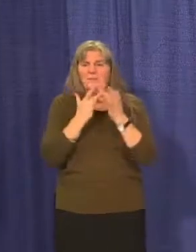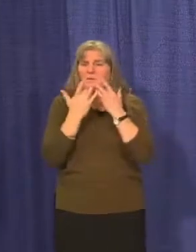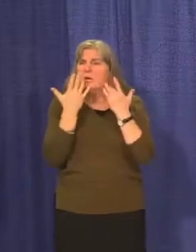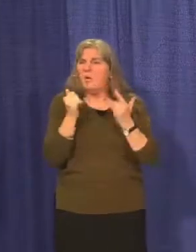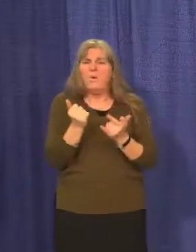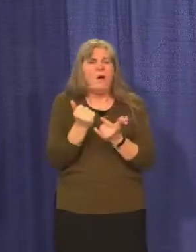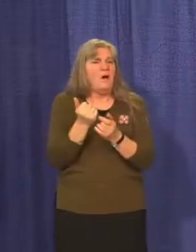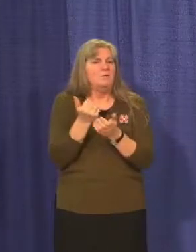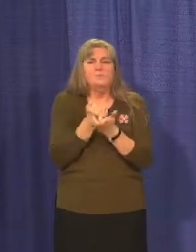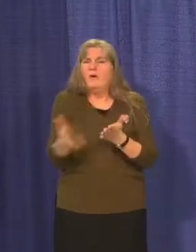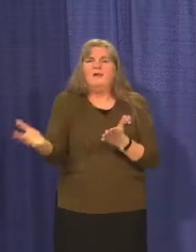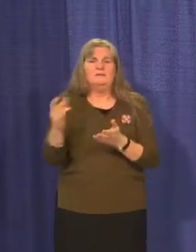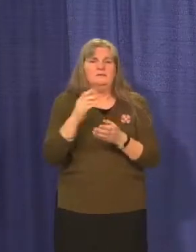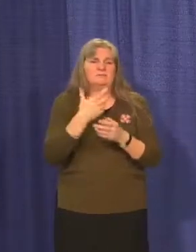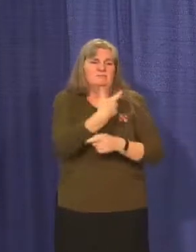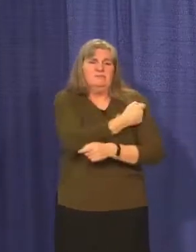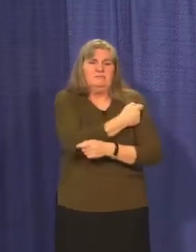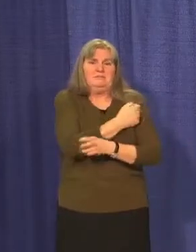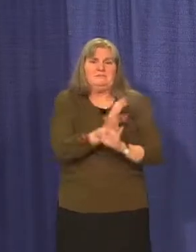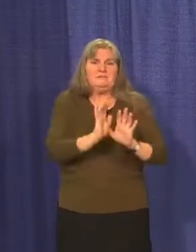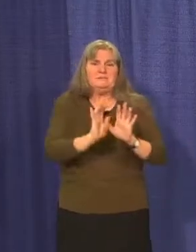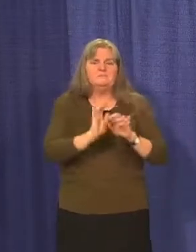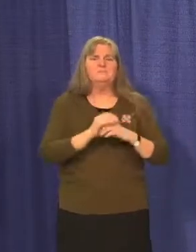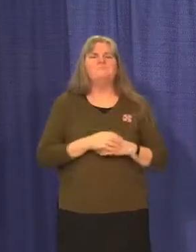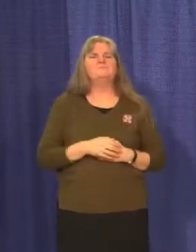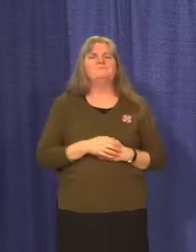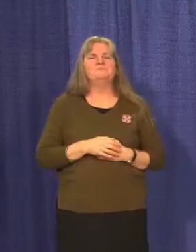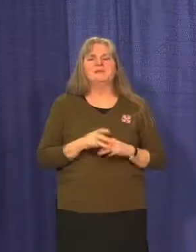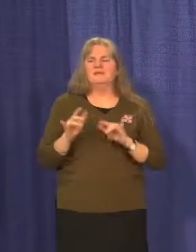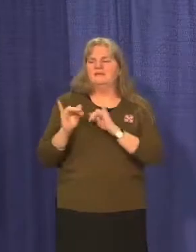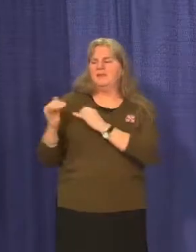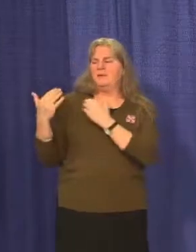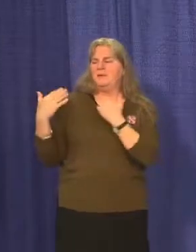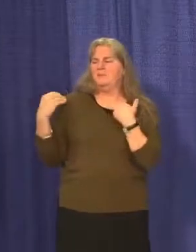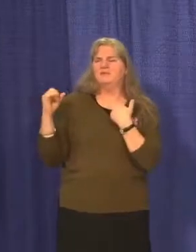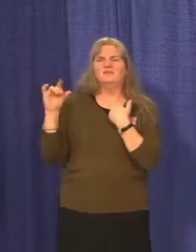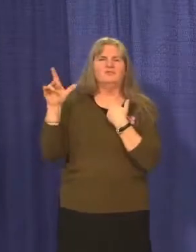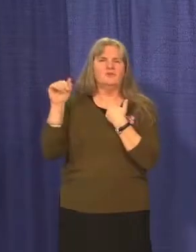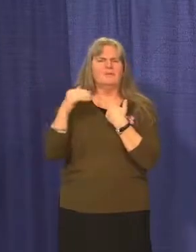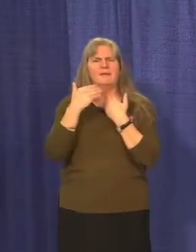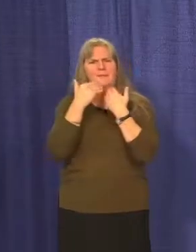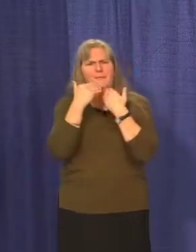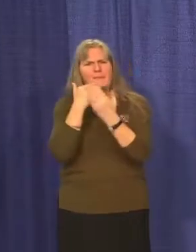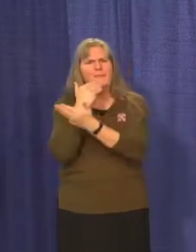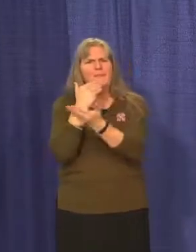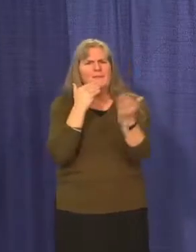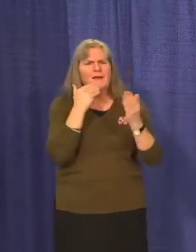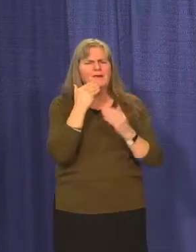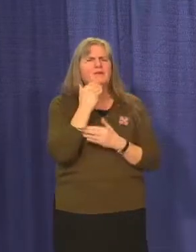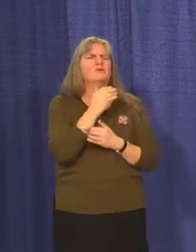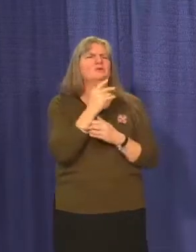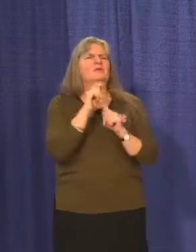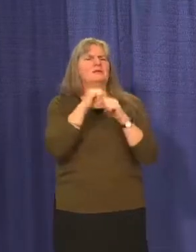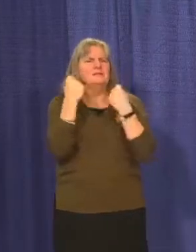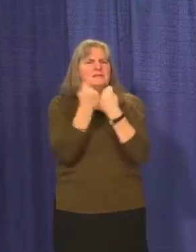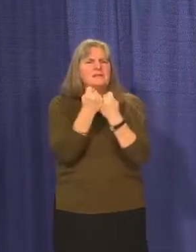of doses. So once again, I echo the Minister in my thanks and appreciation to both the